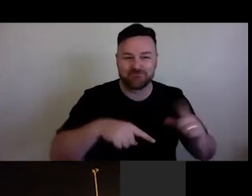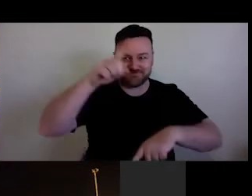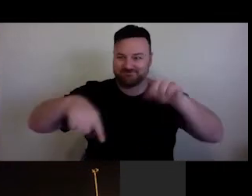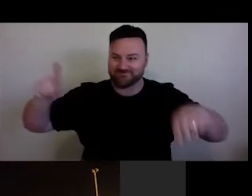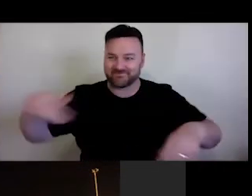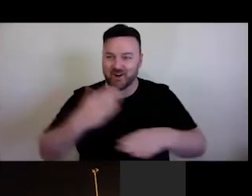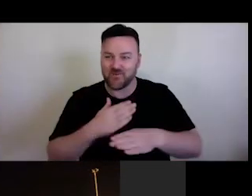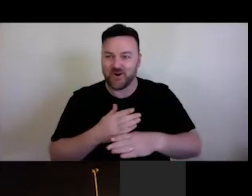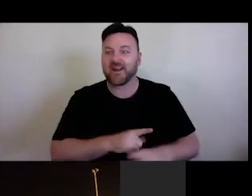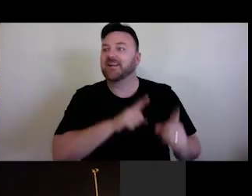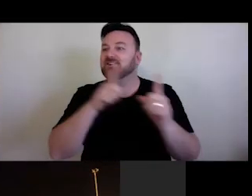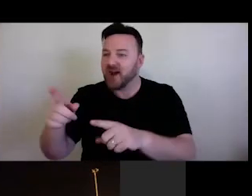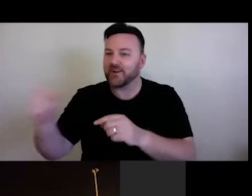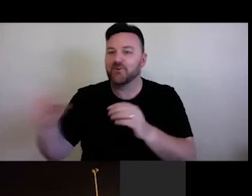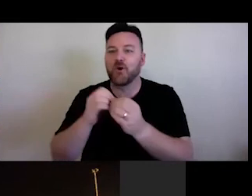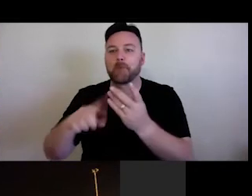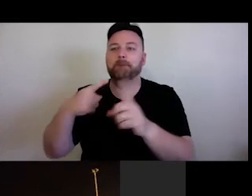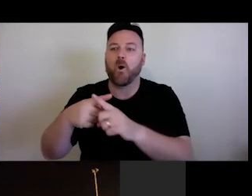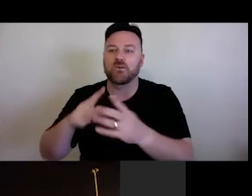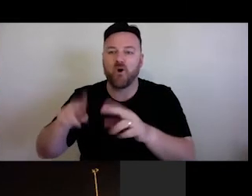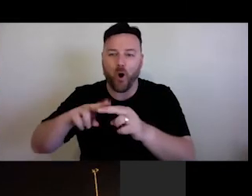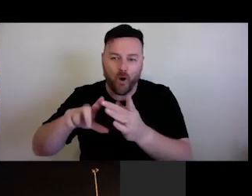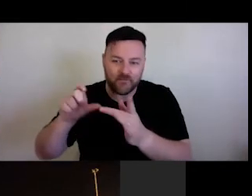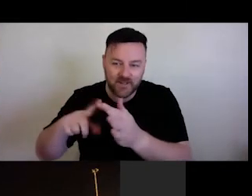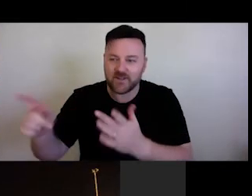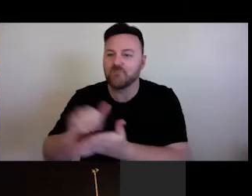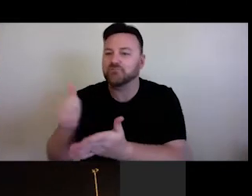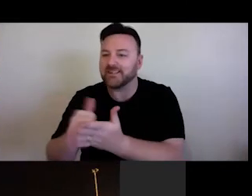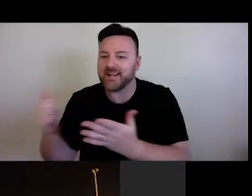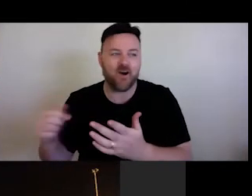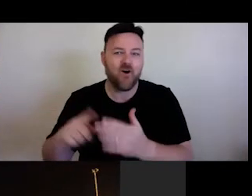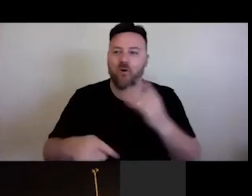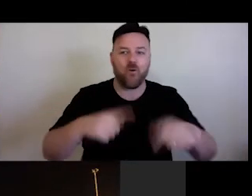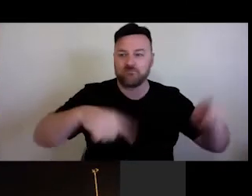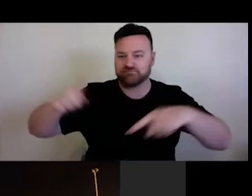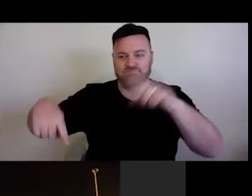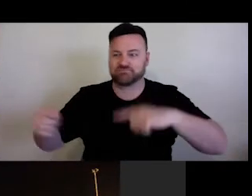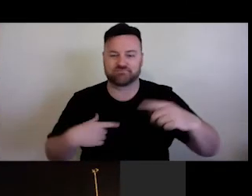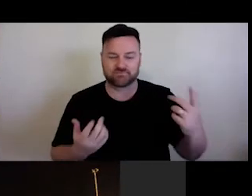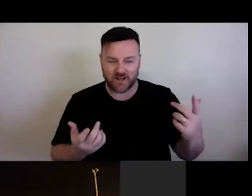then straight to the box office to solve a problem with the box office ticket printer or something along those lines. Totally get it. We know